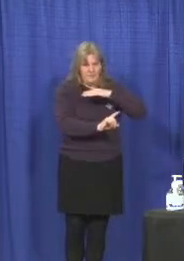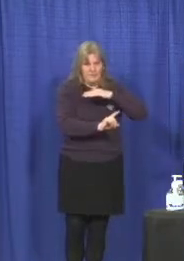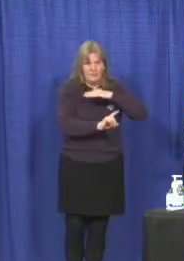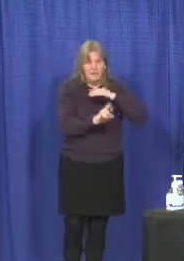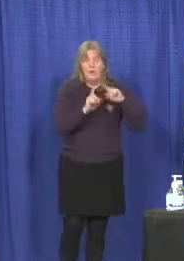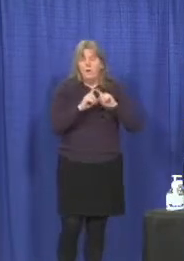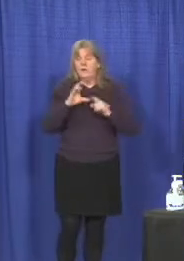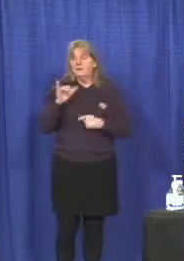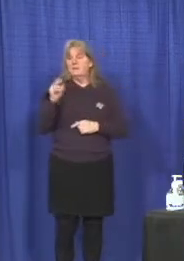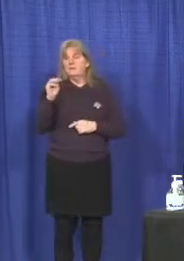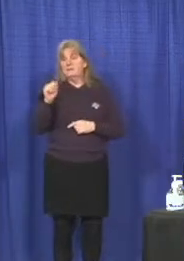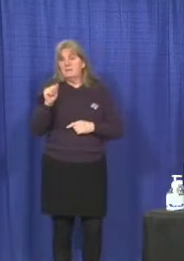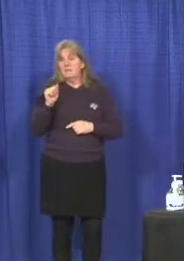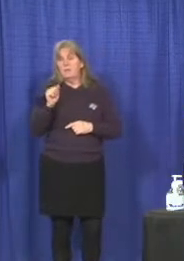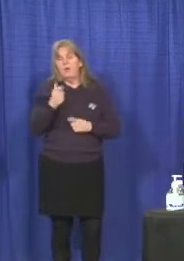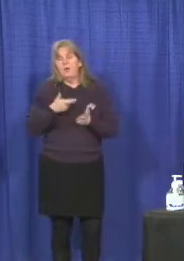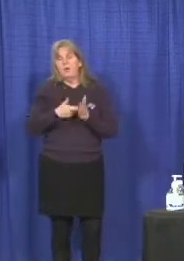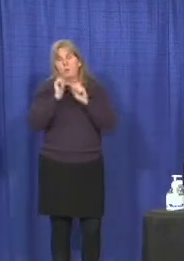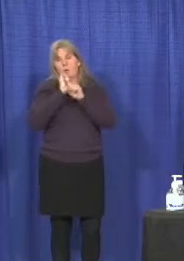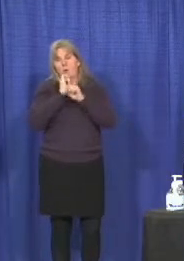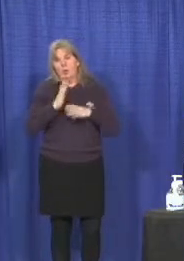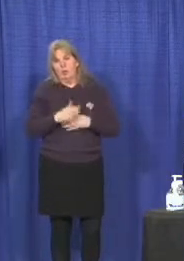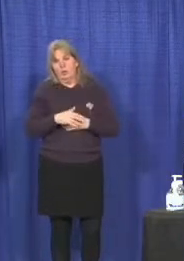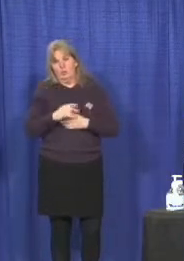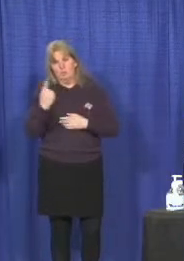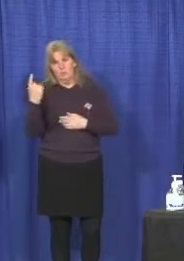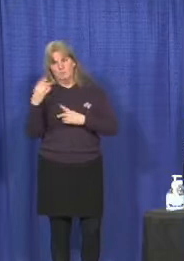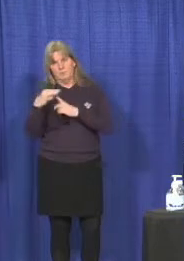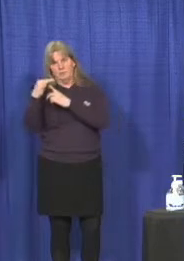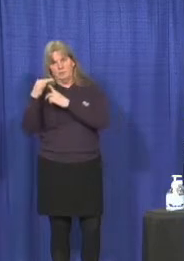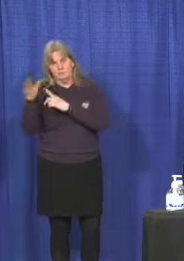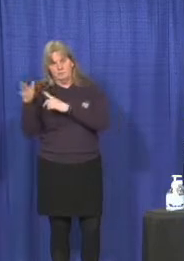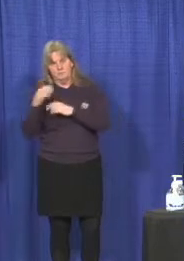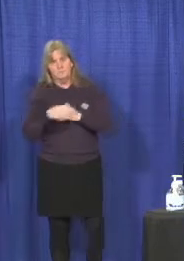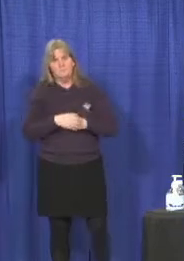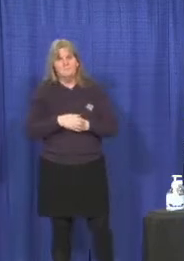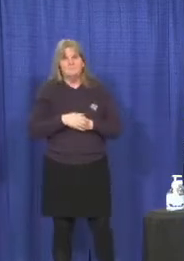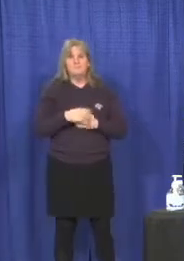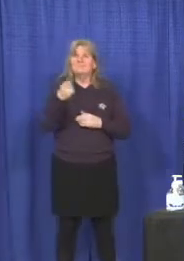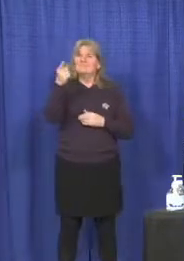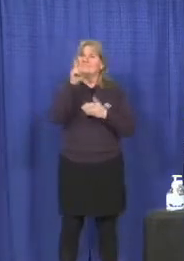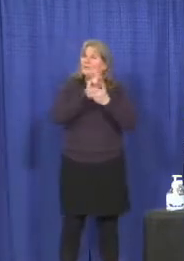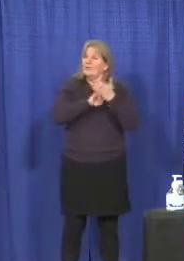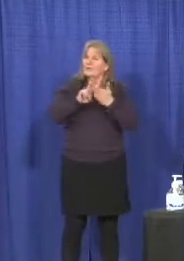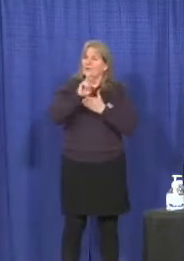unless deemed a critical worker. With the University semester